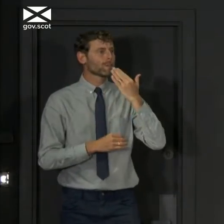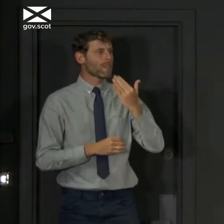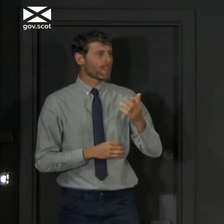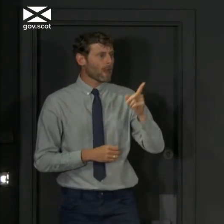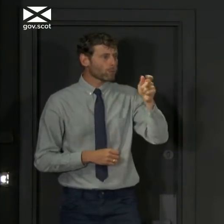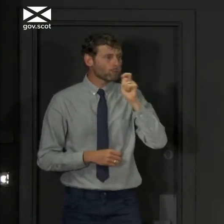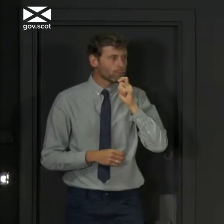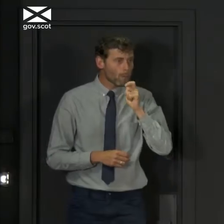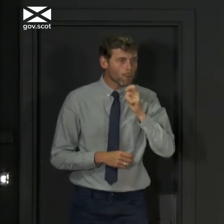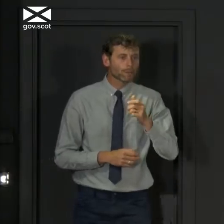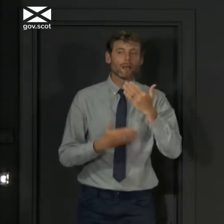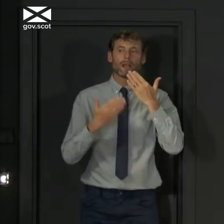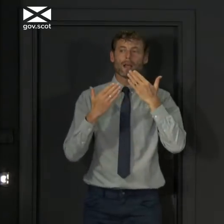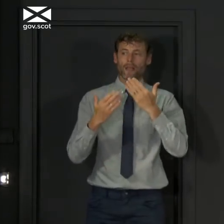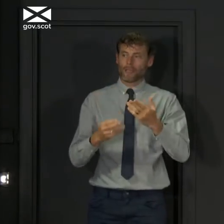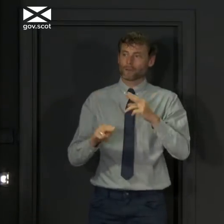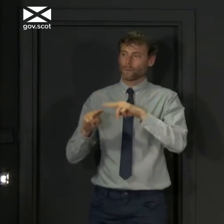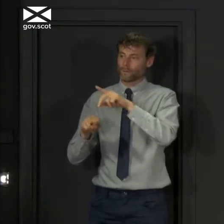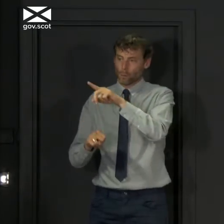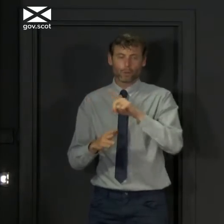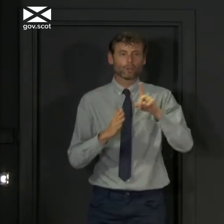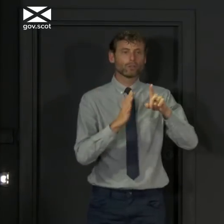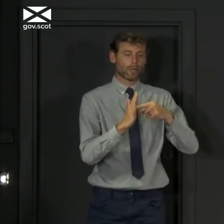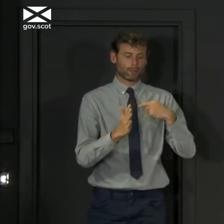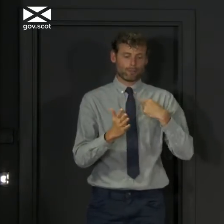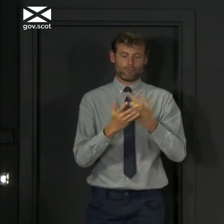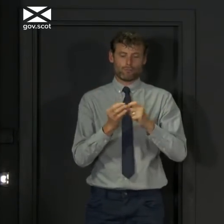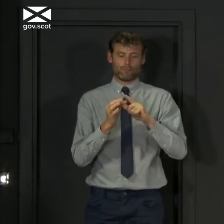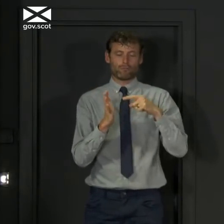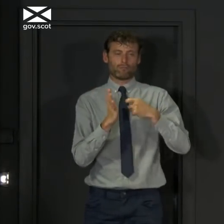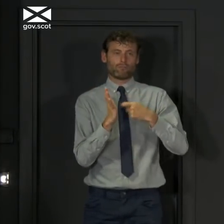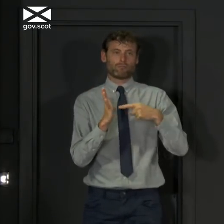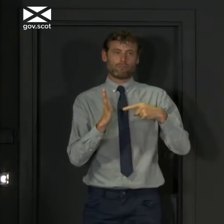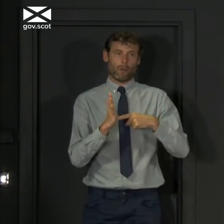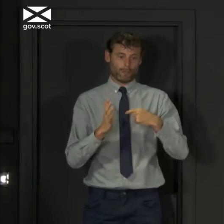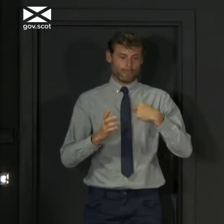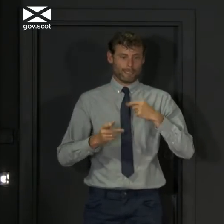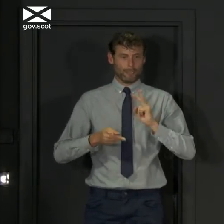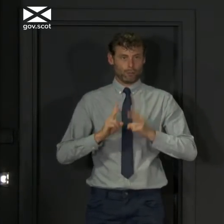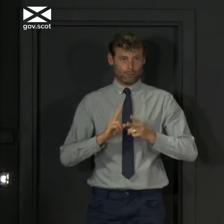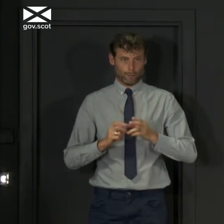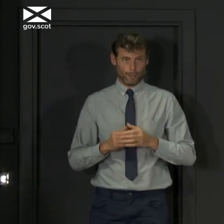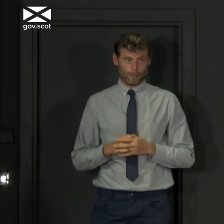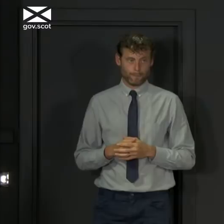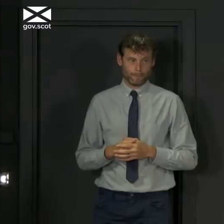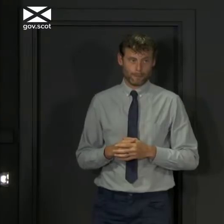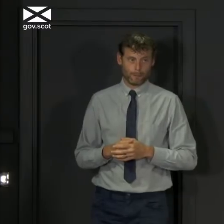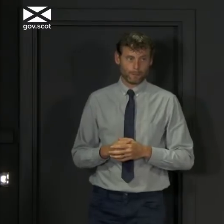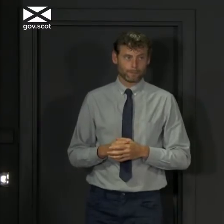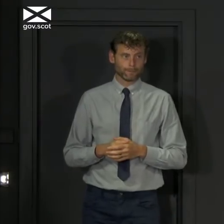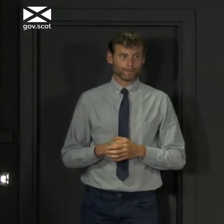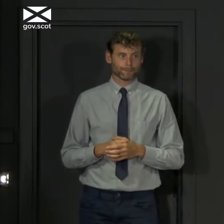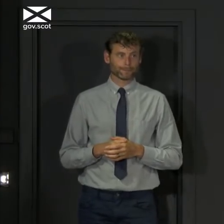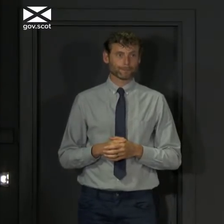my thanks to Fiona, Jason and Robert, our BSL interpreter today. Can I thanks all of